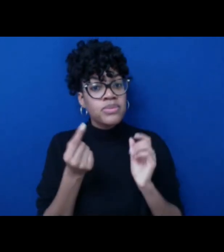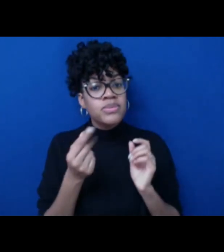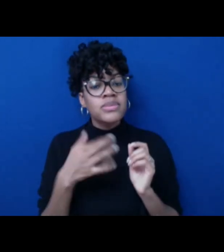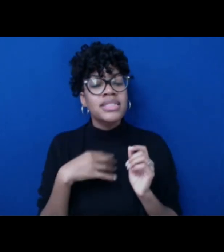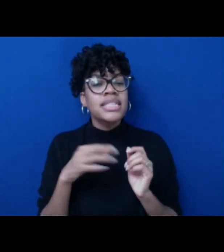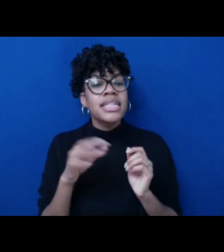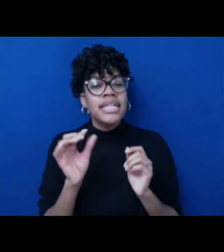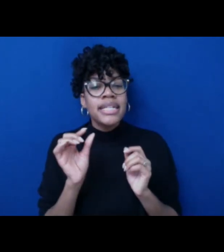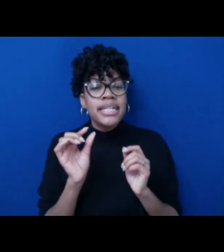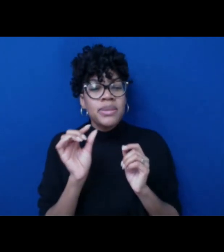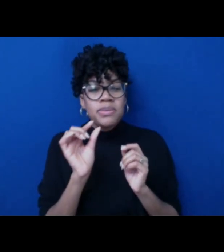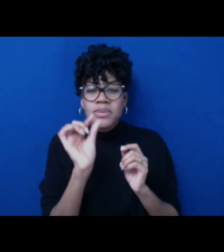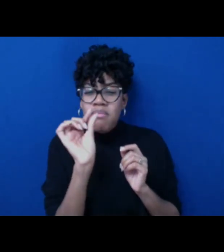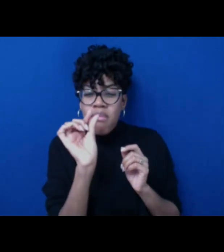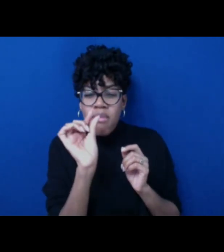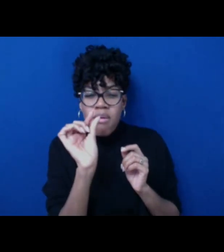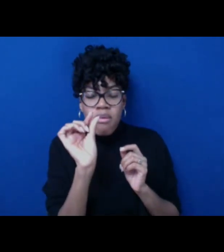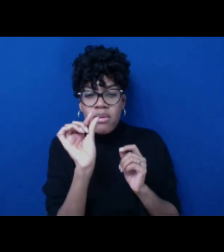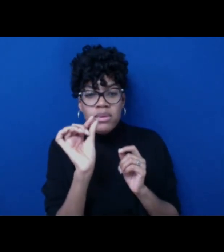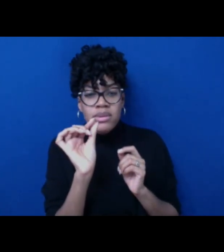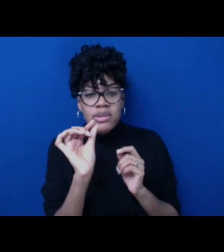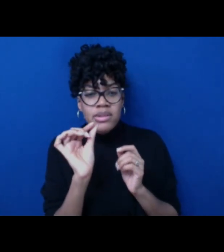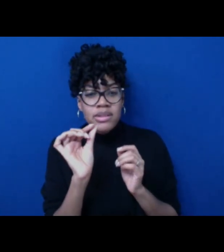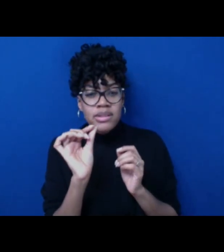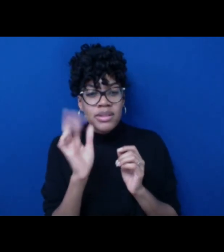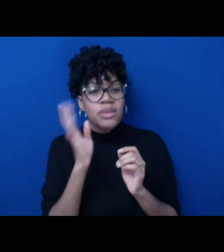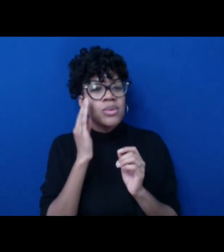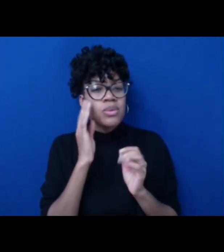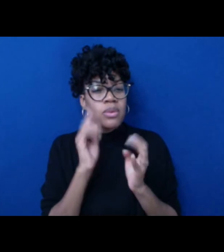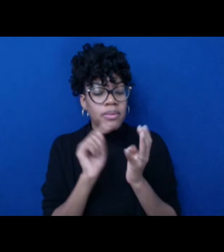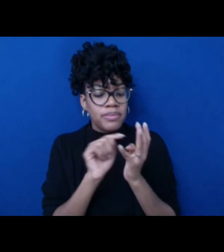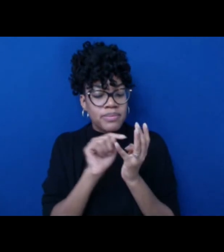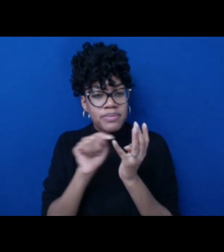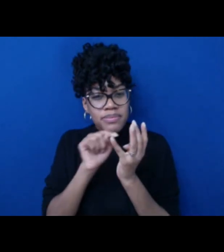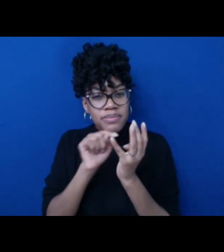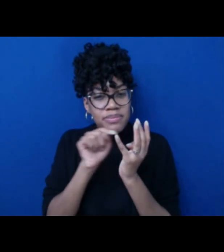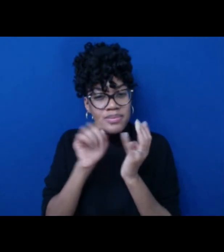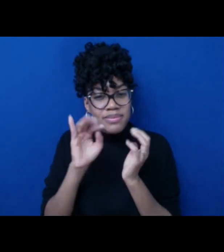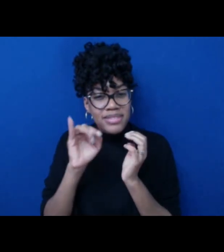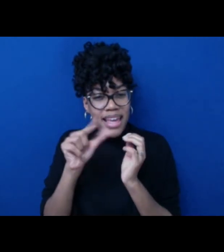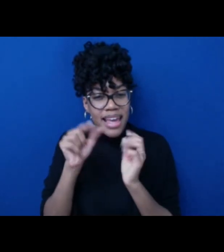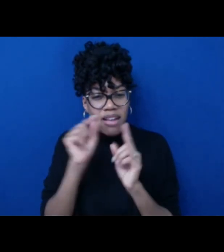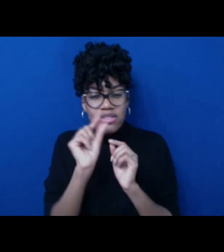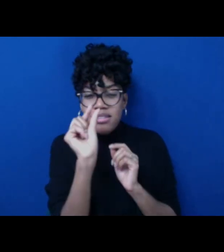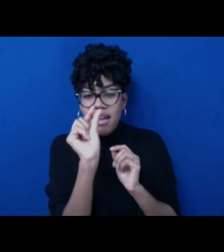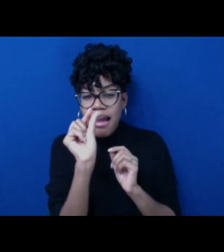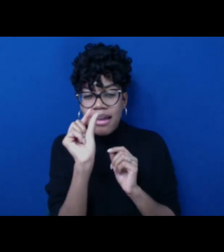like maybe the size of your pinky fingernail, tiny little pieces.